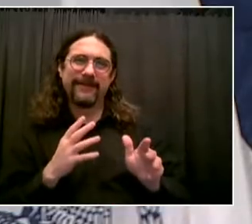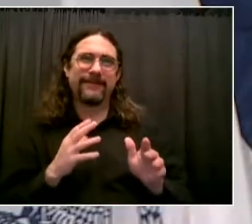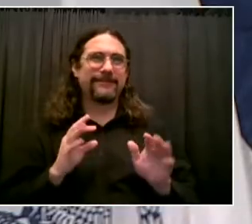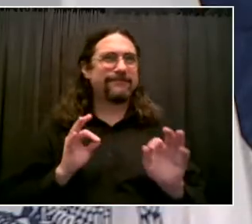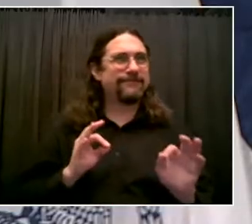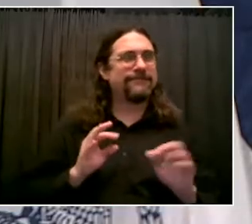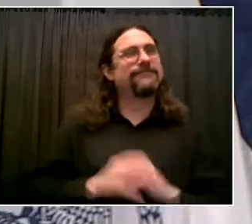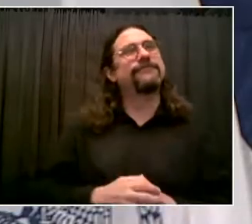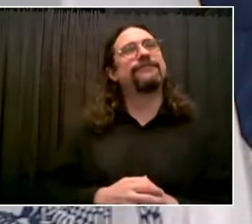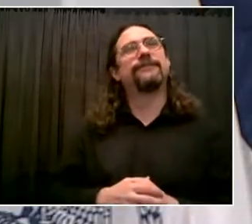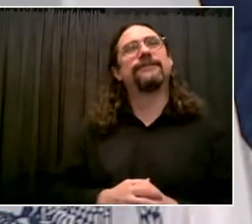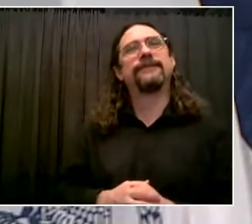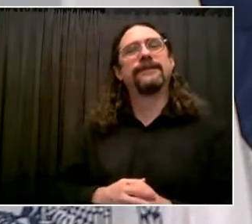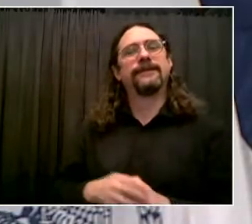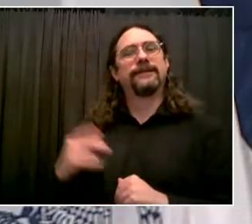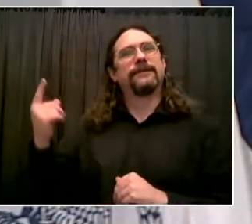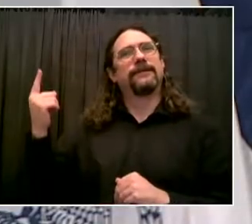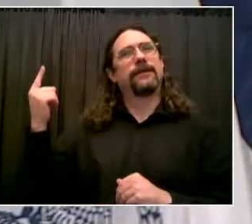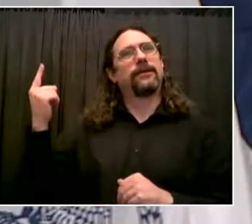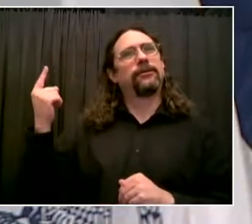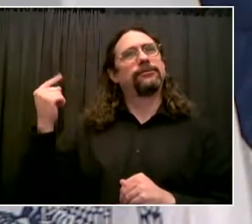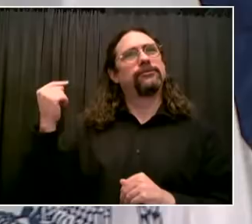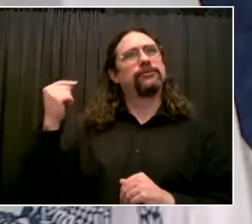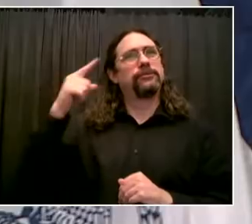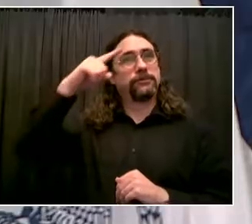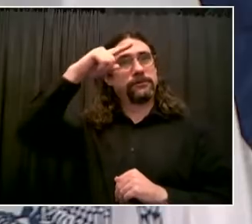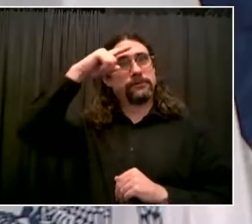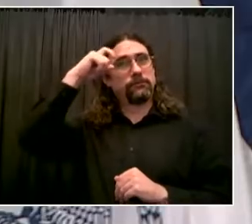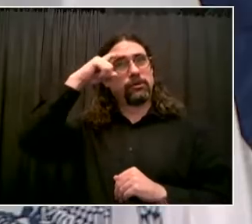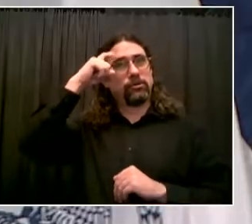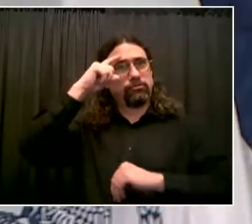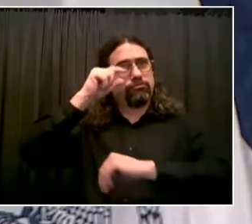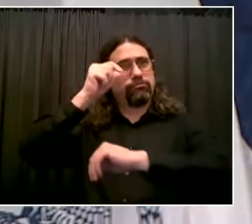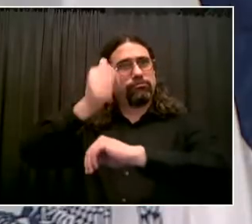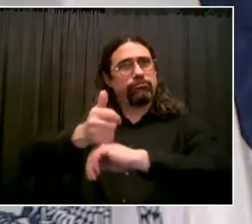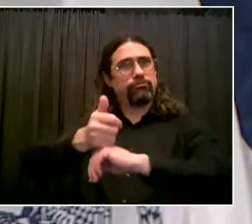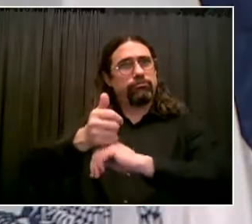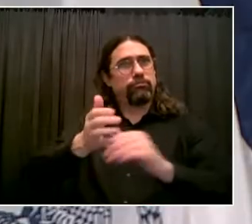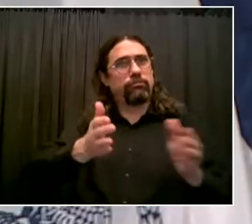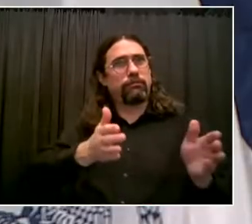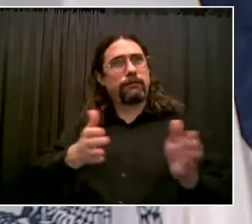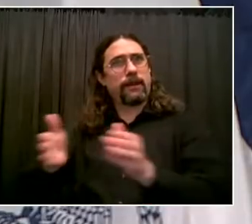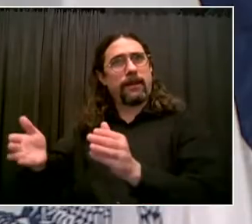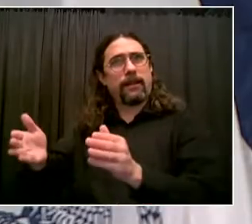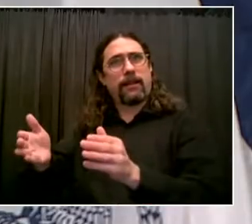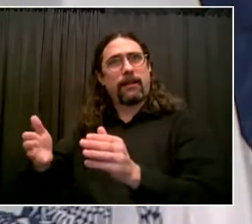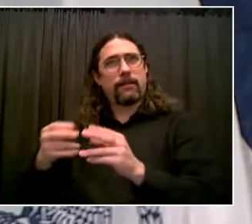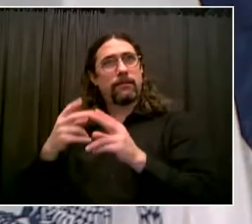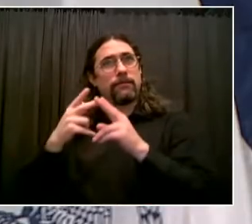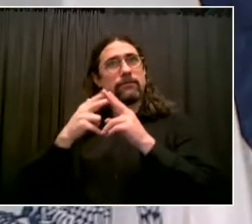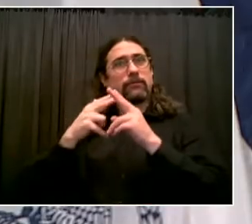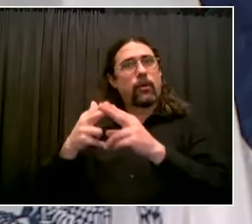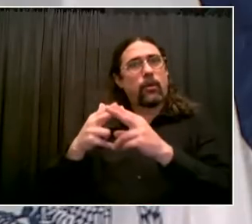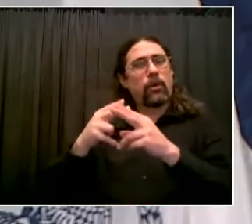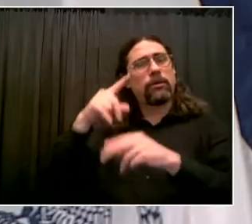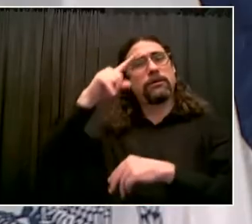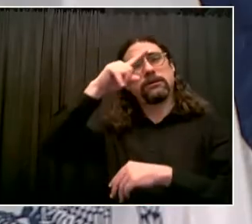I'M ALL RIGHT, HOW ARE YO U? THE SHOOTING, YOU CALLED A PLAN LAST SUMMER